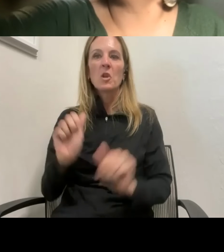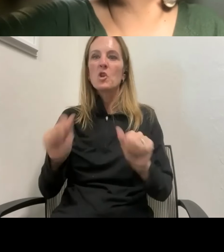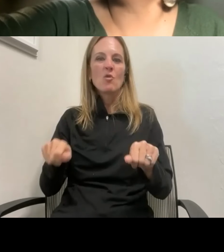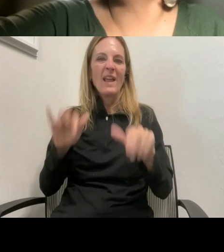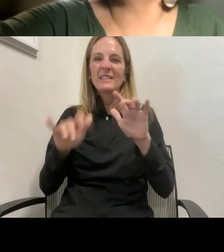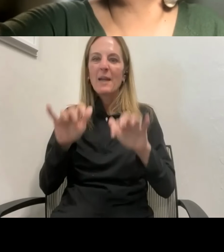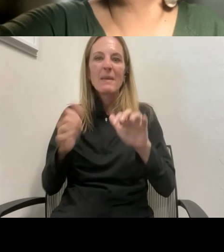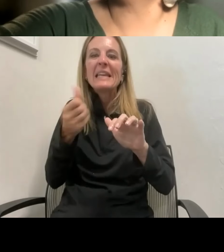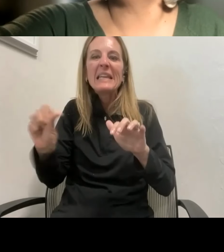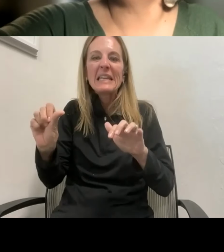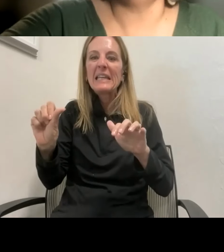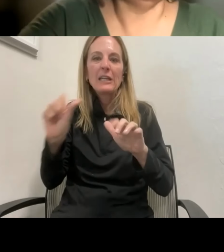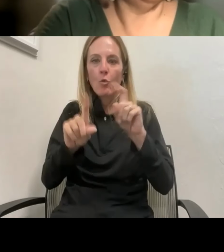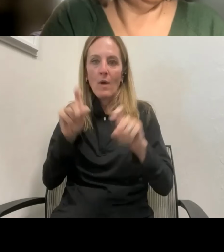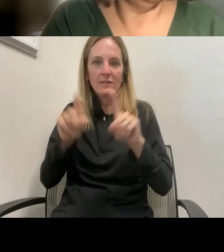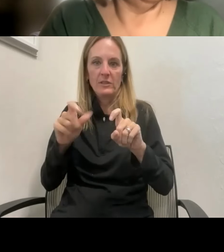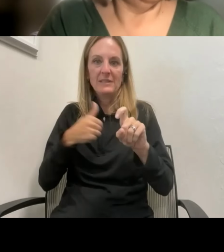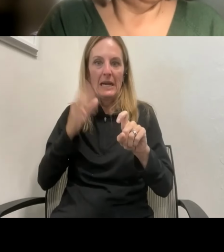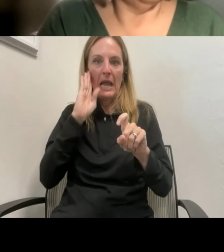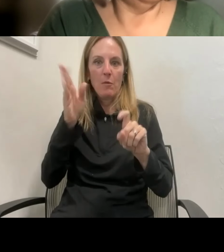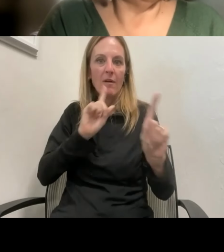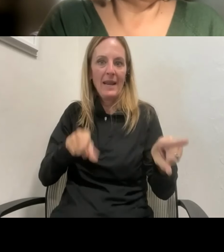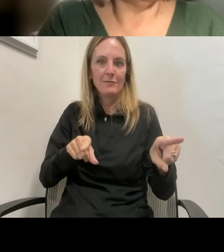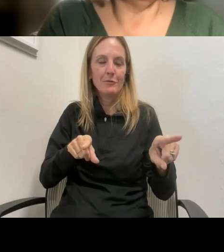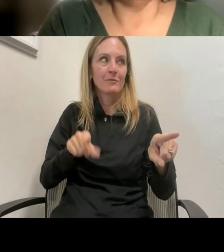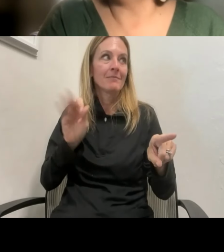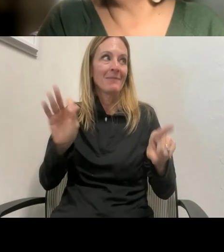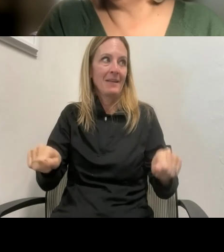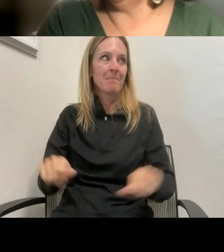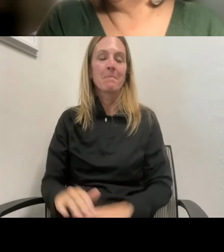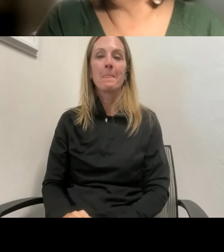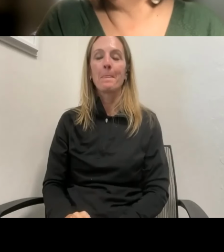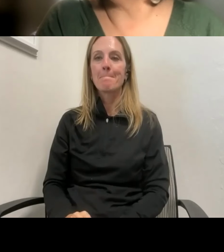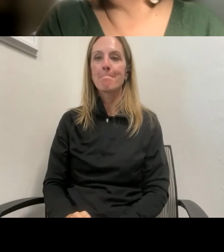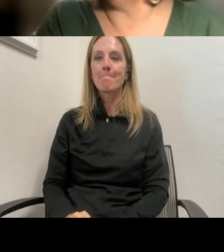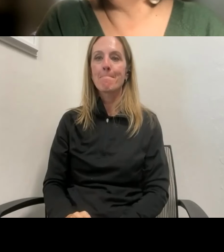i'll do my best to answer them. And so the doing part is the next slide